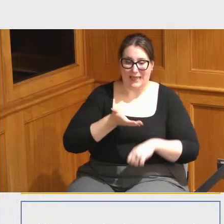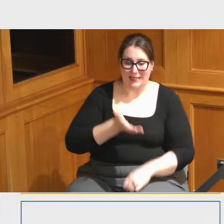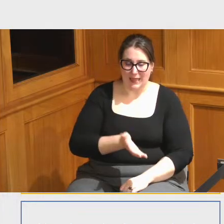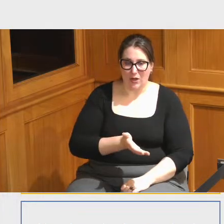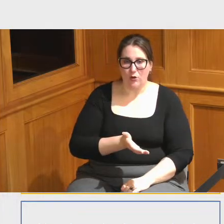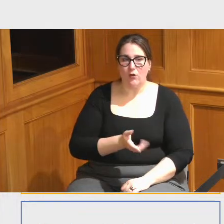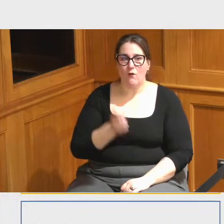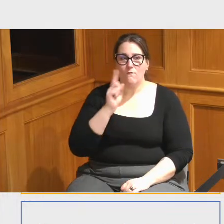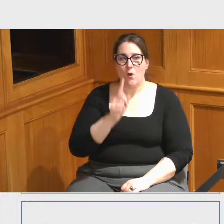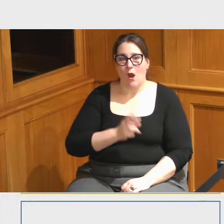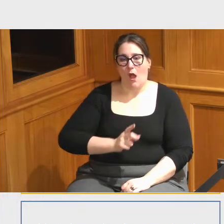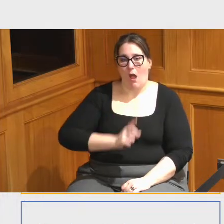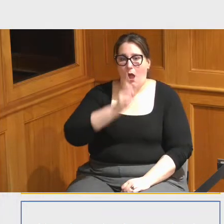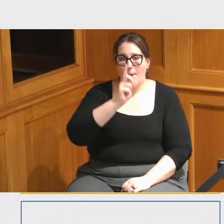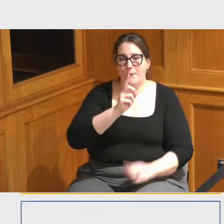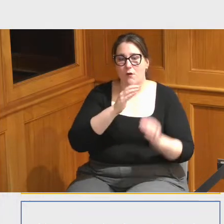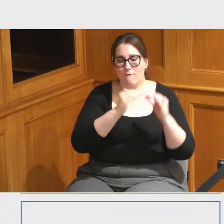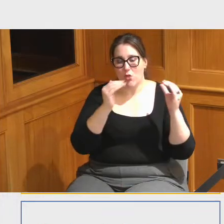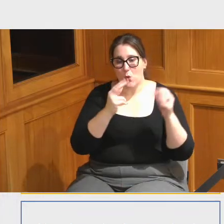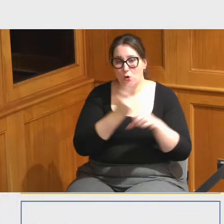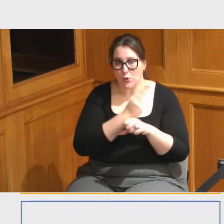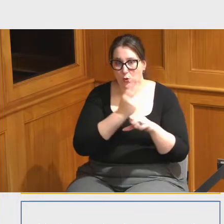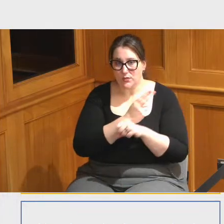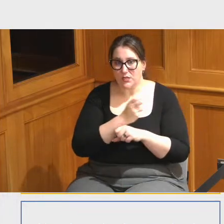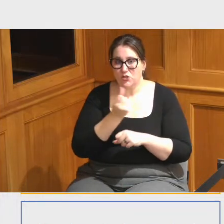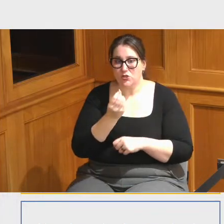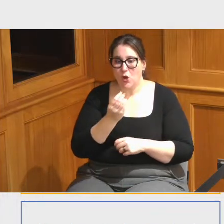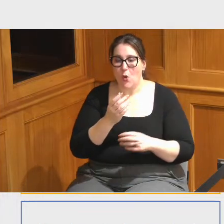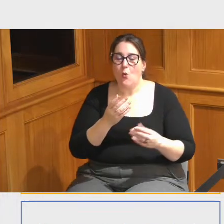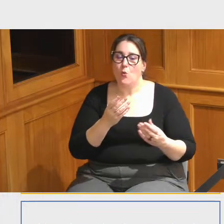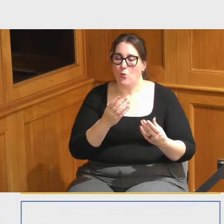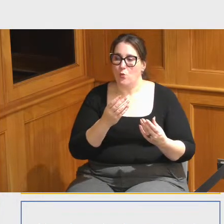floor uses. So ideally you would have retail on the ground floor and that brings activity